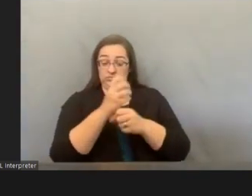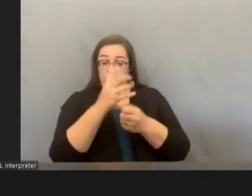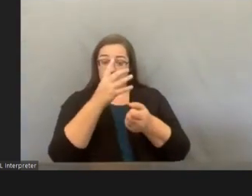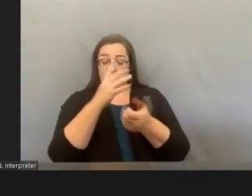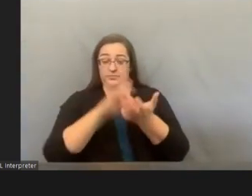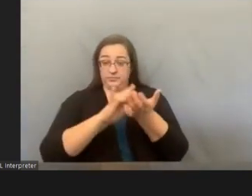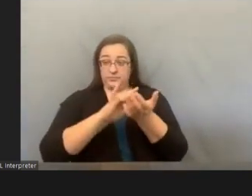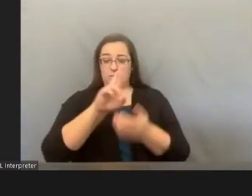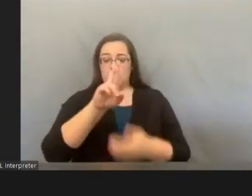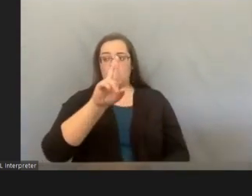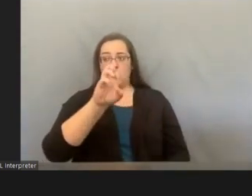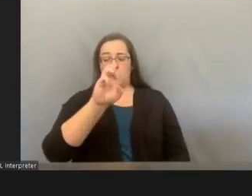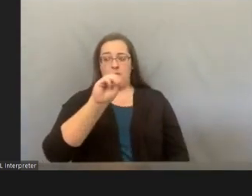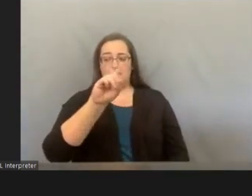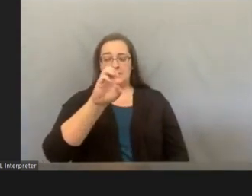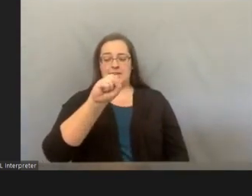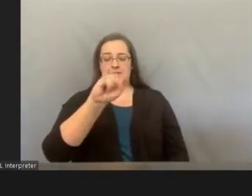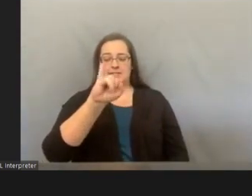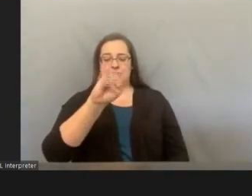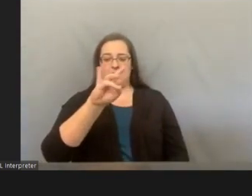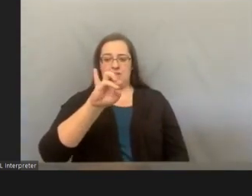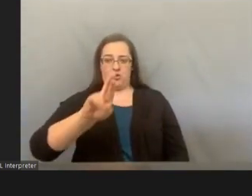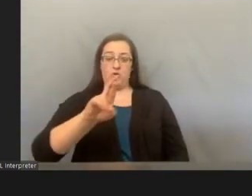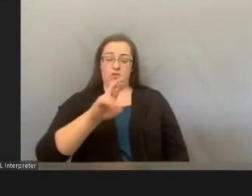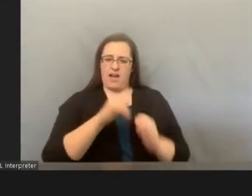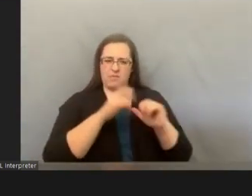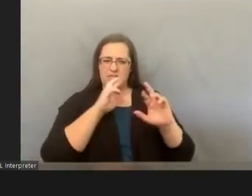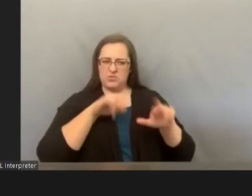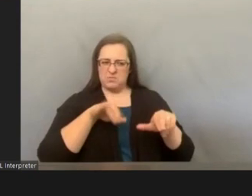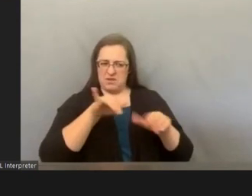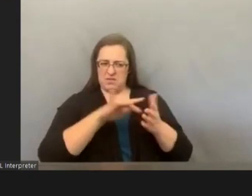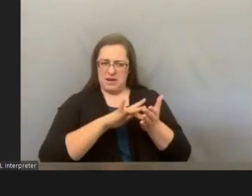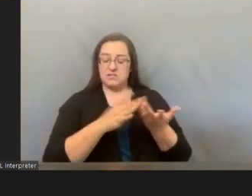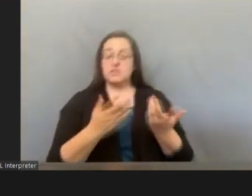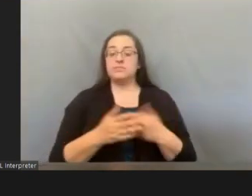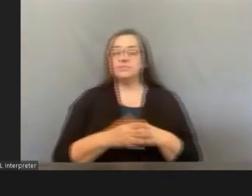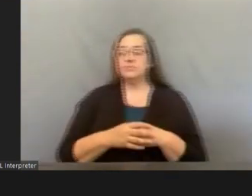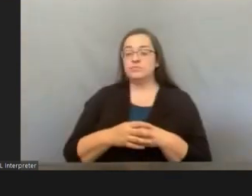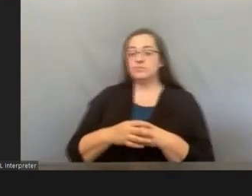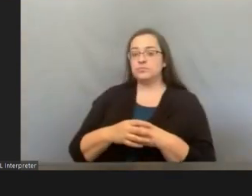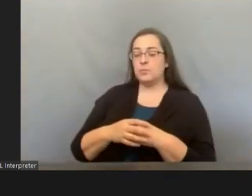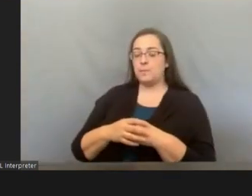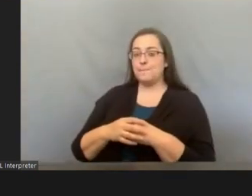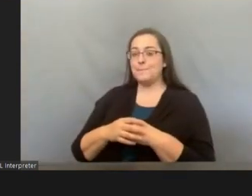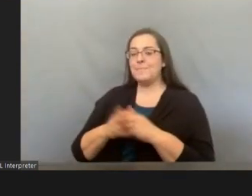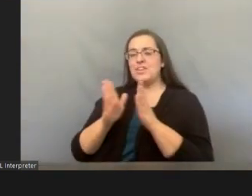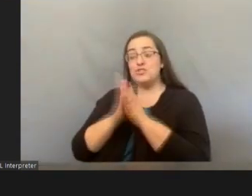CARD. THANK YOU CASIE THE NEXT QUESTION IS FOR DR. MILTON THE SIX PATIENTS RECEIVING